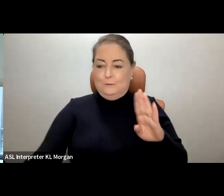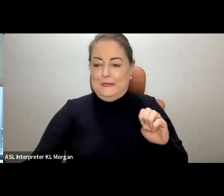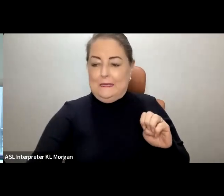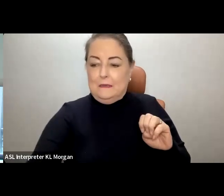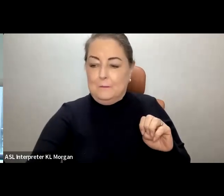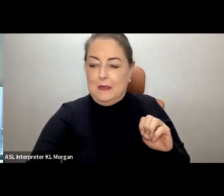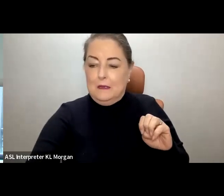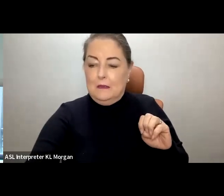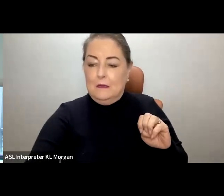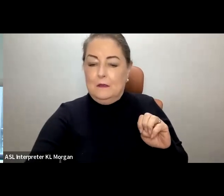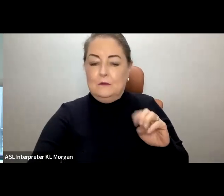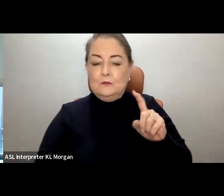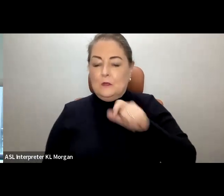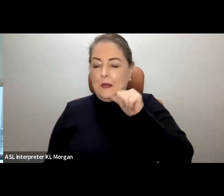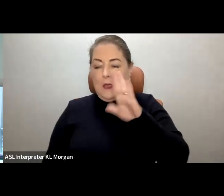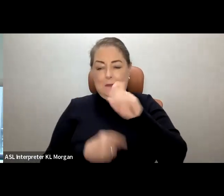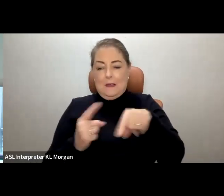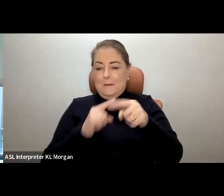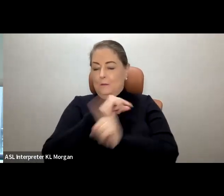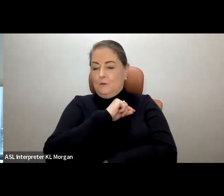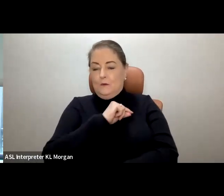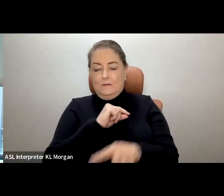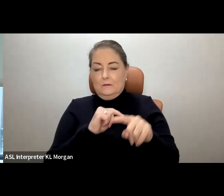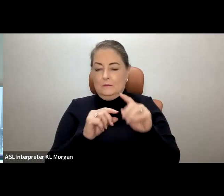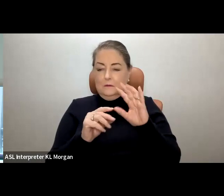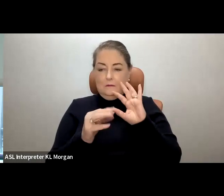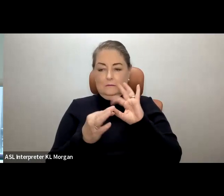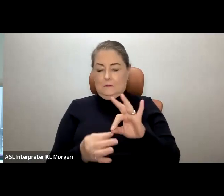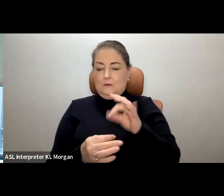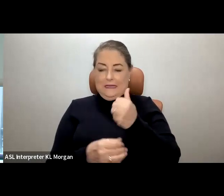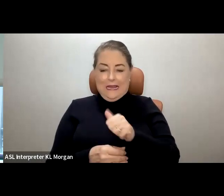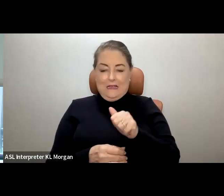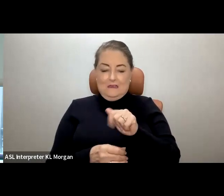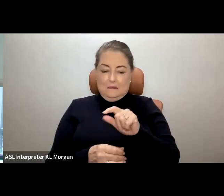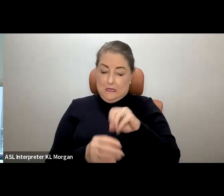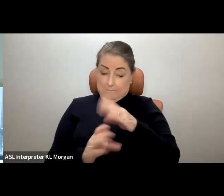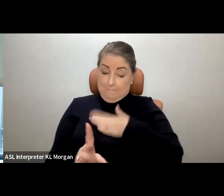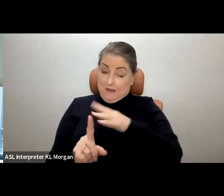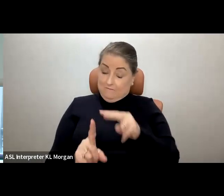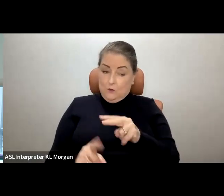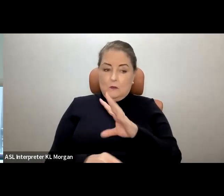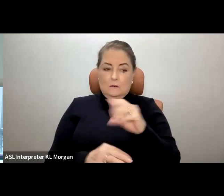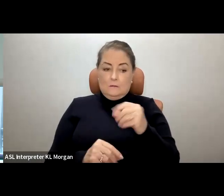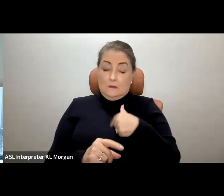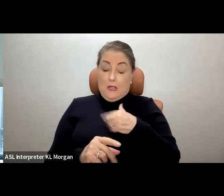it should not be about punitive, any kind of punitive measure in my view. And I would certainly make that very clear to our I